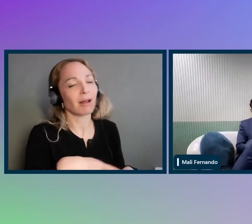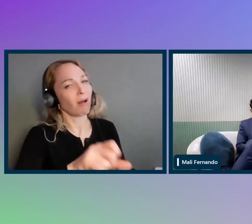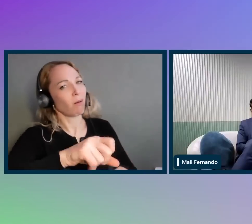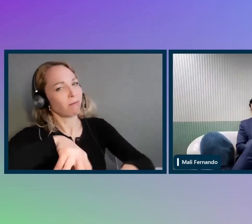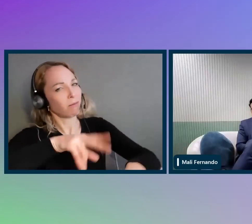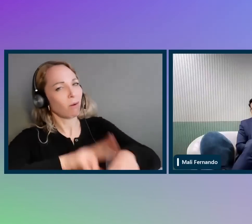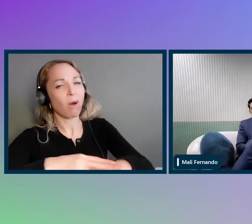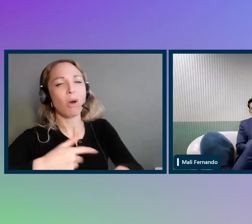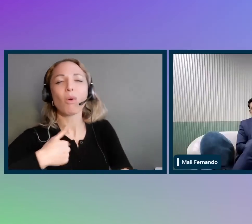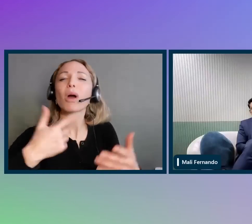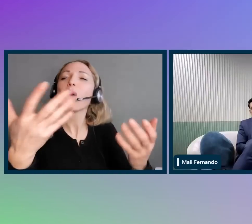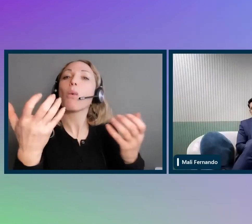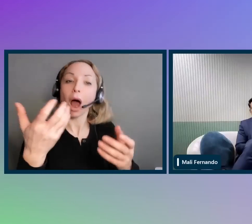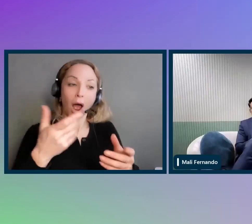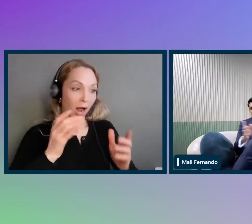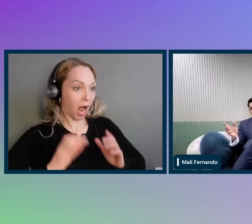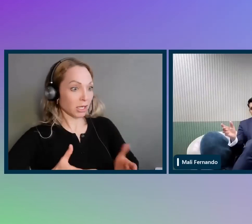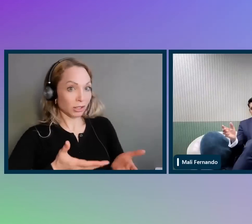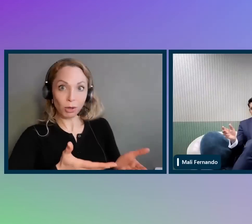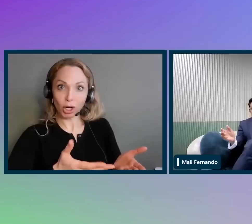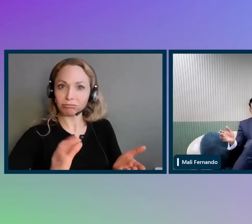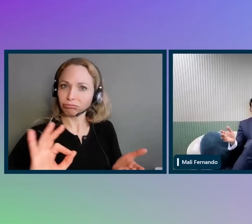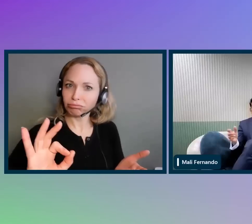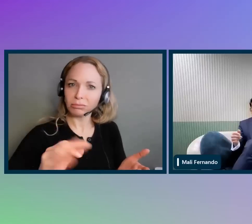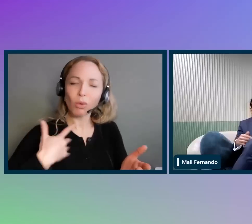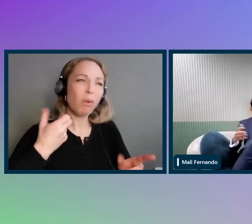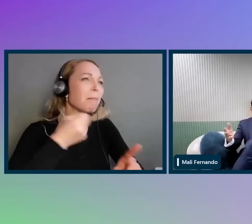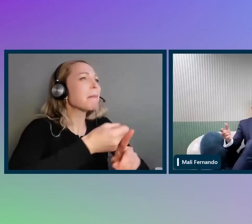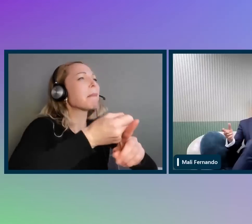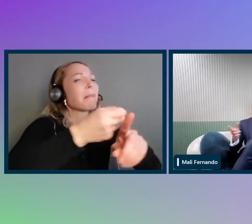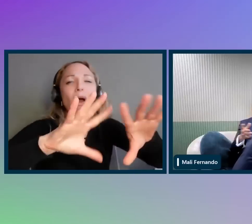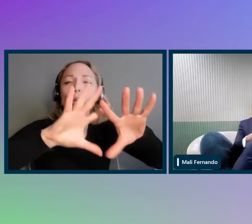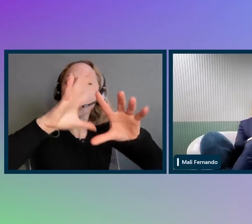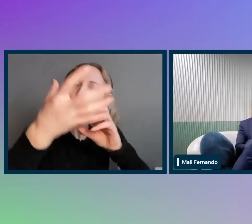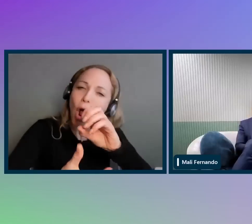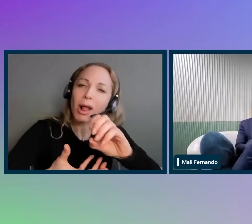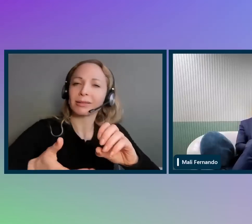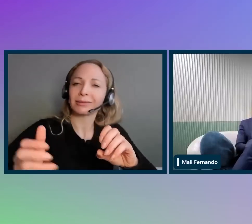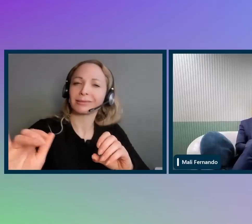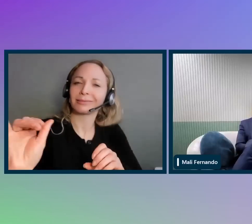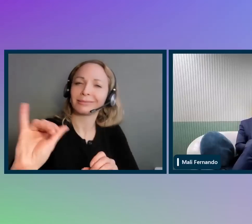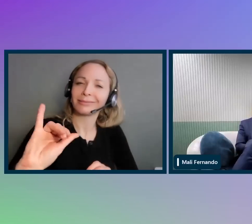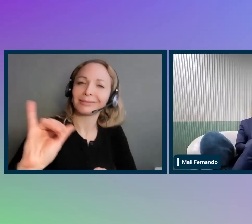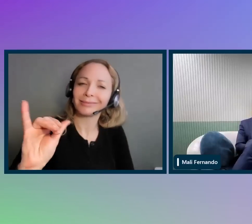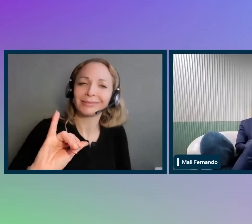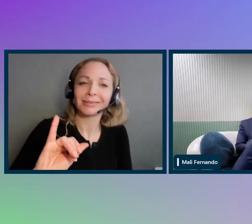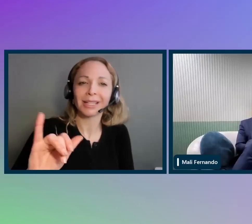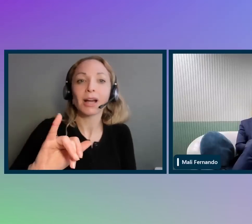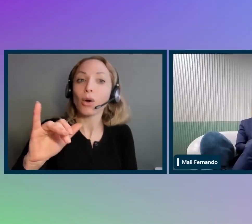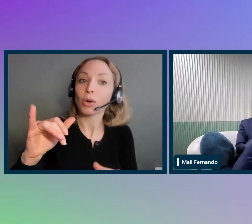So, I'll talk about three or four things that we've done. The first is what we're calling our Train 1000 initiative.